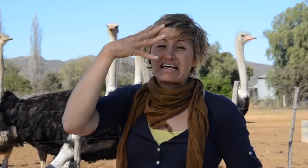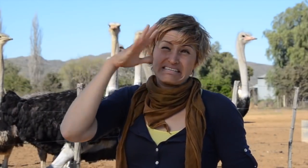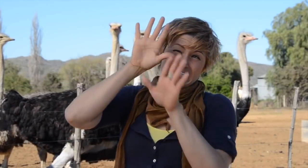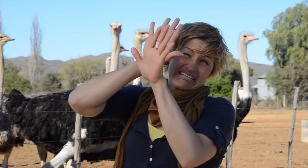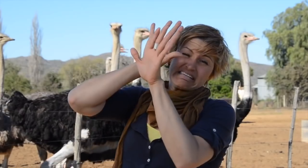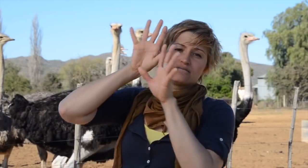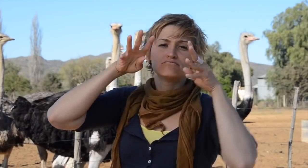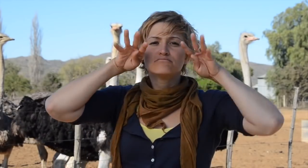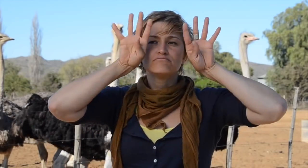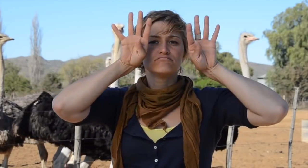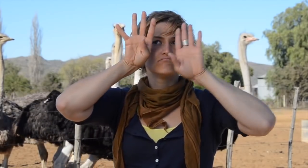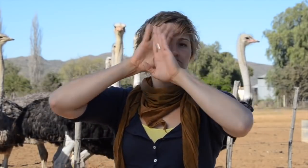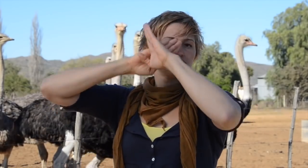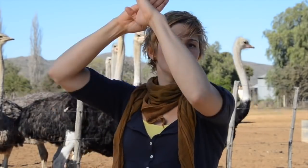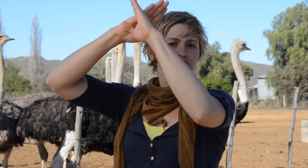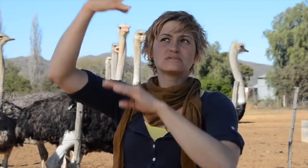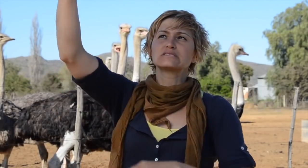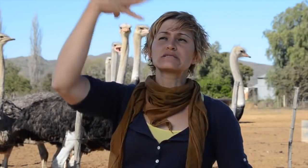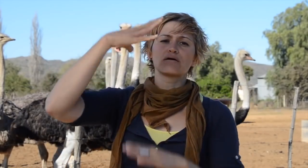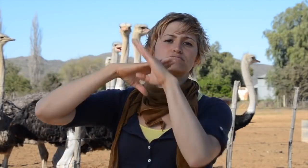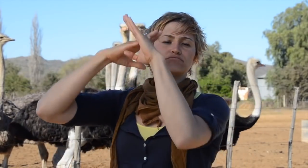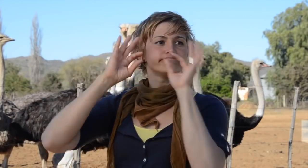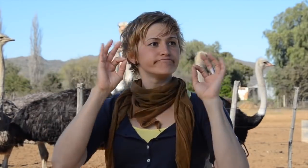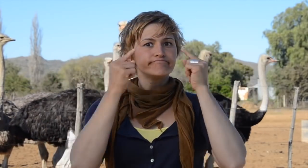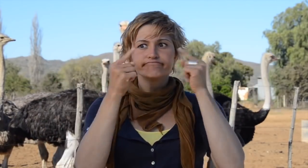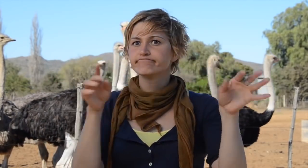It helps protect their eyes from the scorching sun.